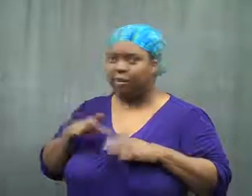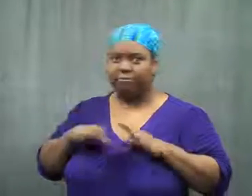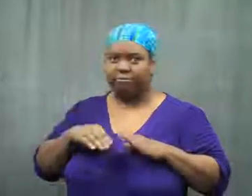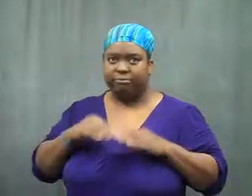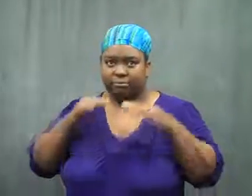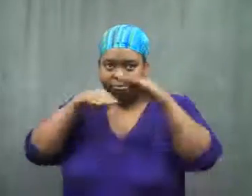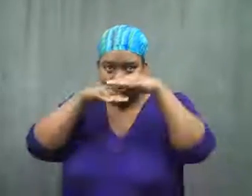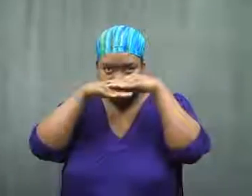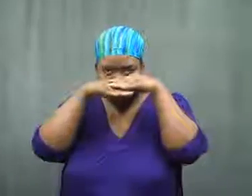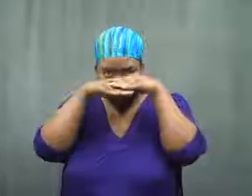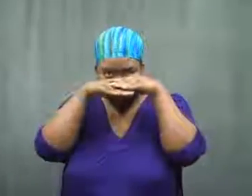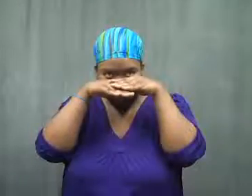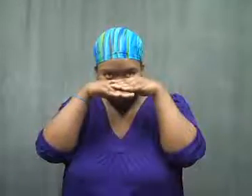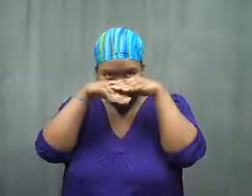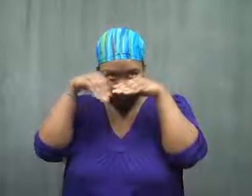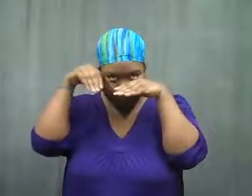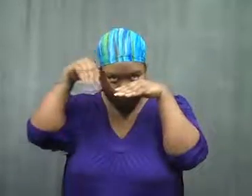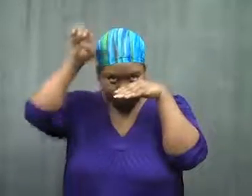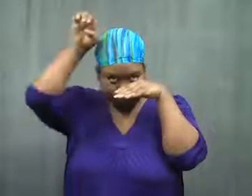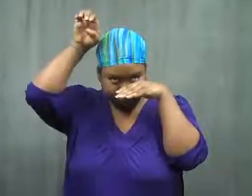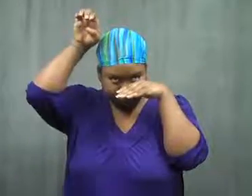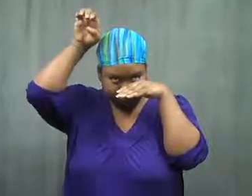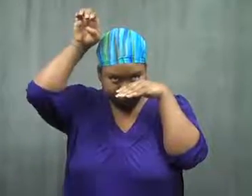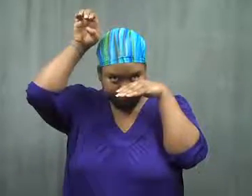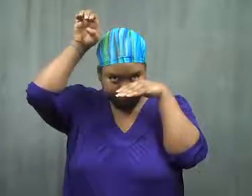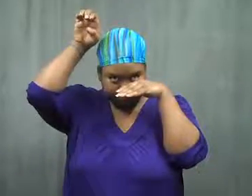He had his nose covered, and one ear perked up.